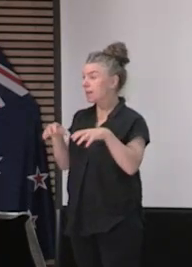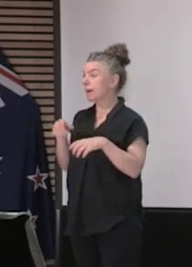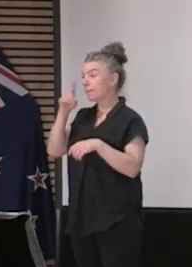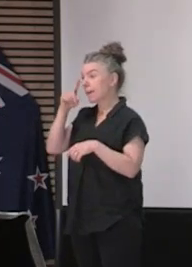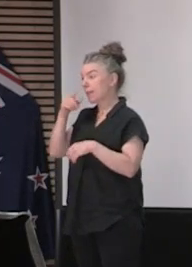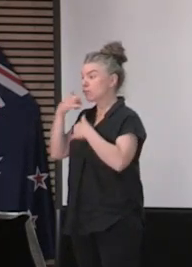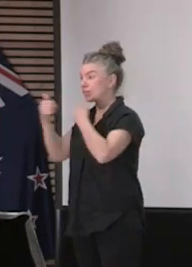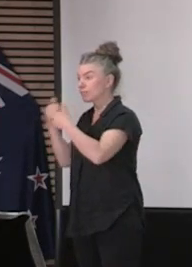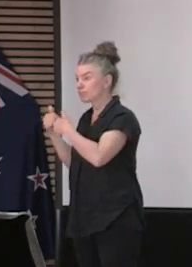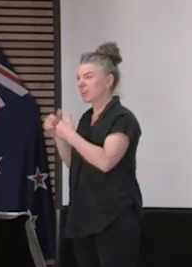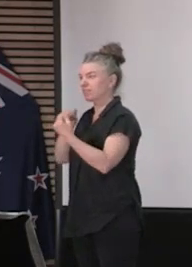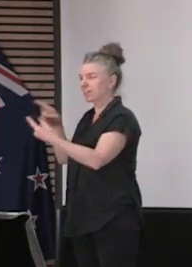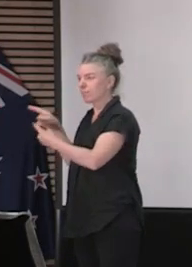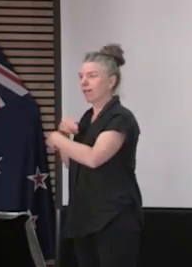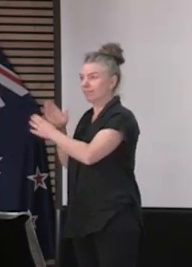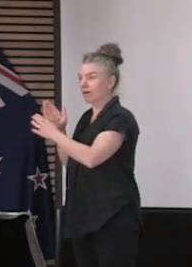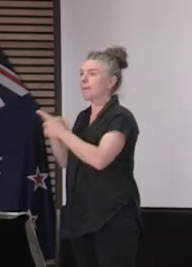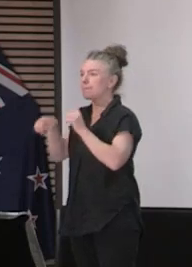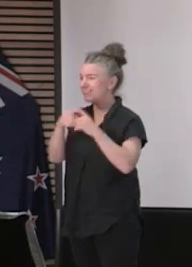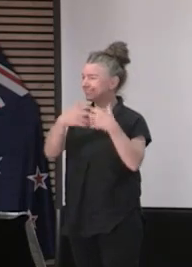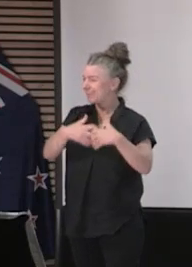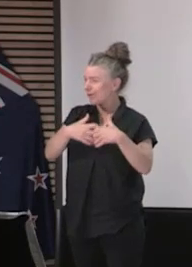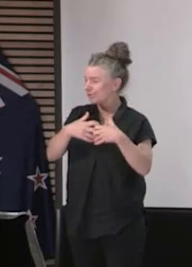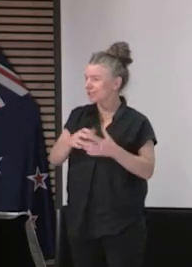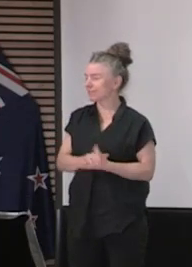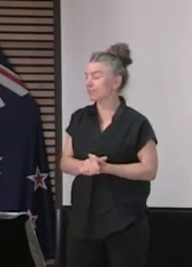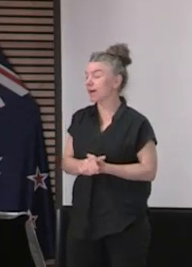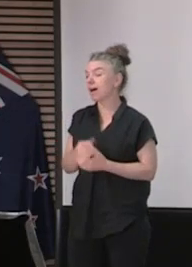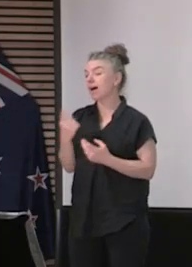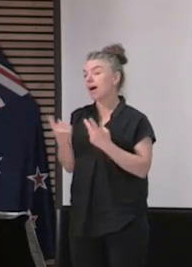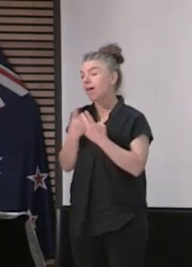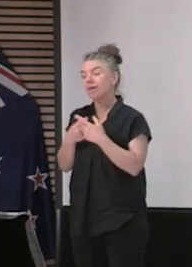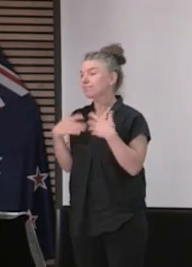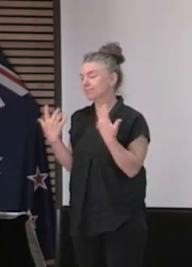Theother thing that we can do, ofcourse, is enhance our abilityto get contact details